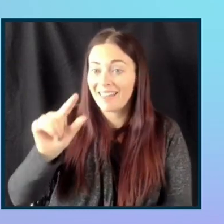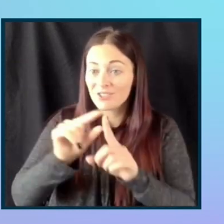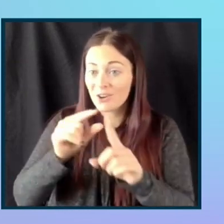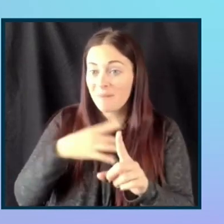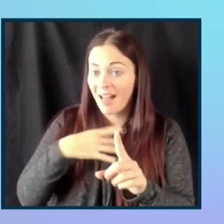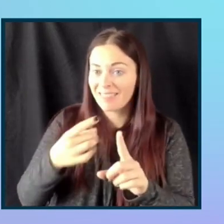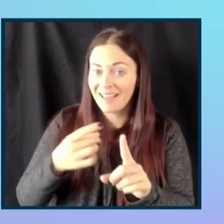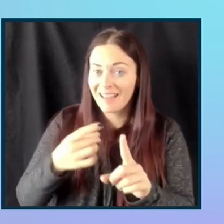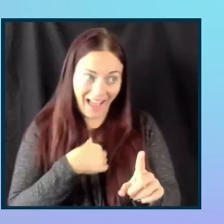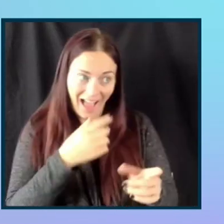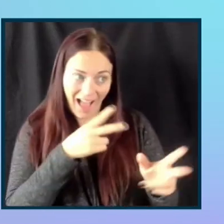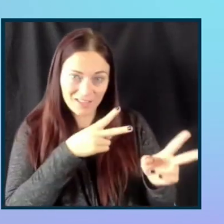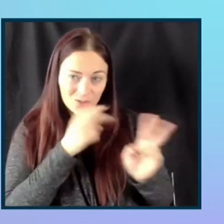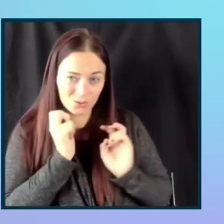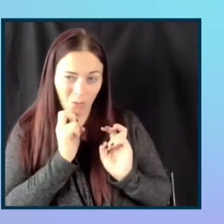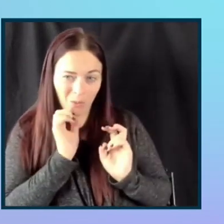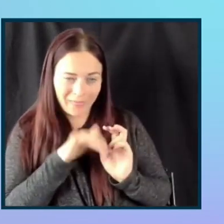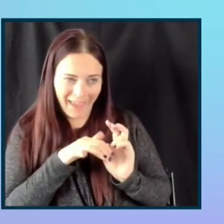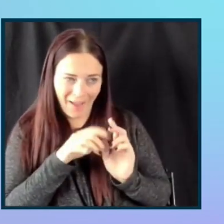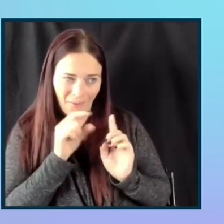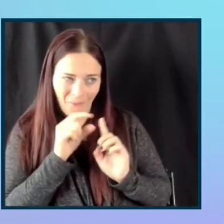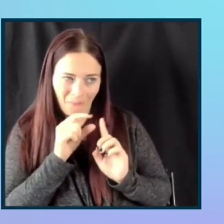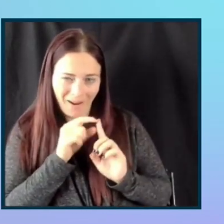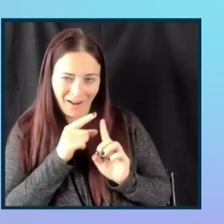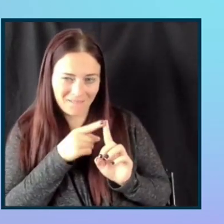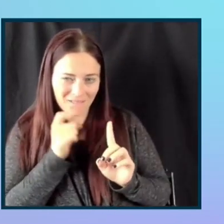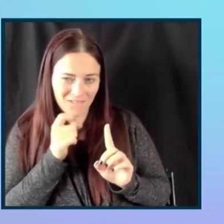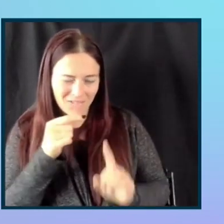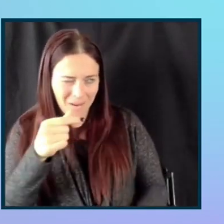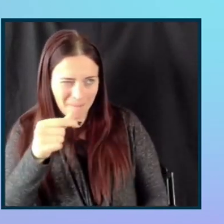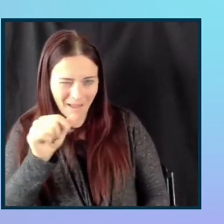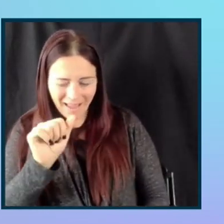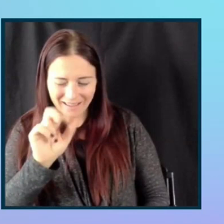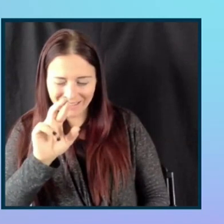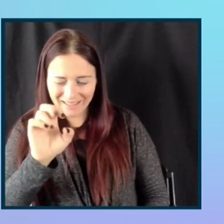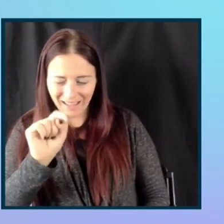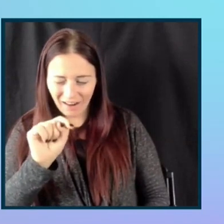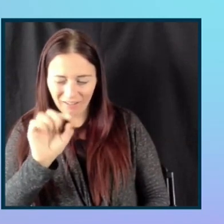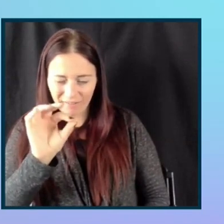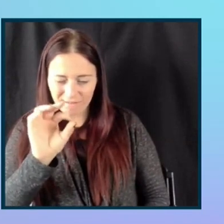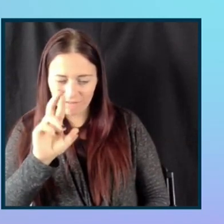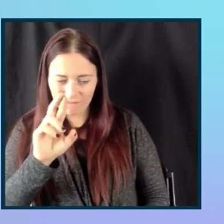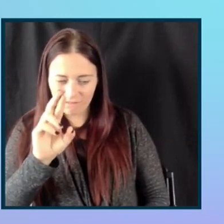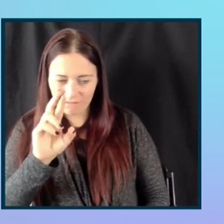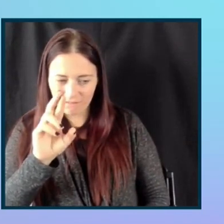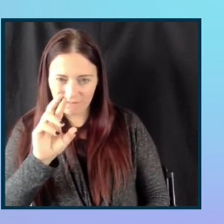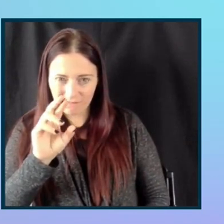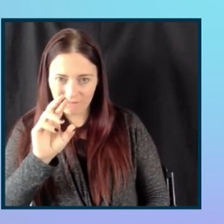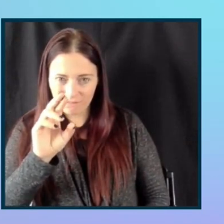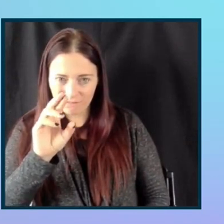I think it was... It might have been, Gareth Ford Williams, actually. Who's here with us. Is he?